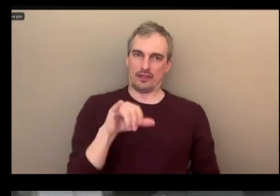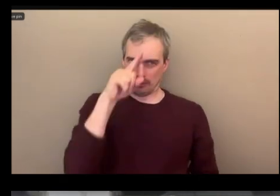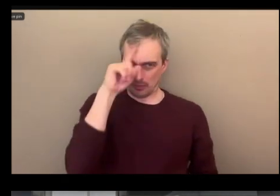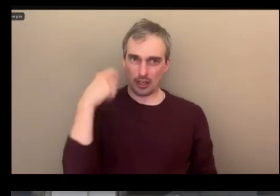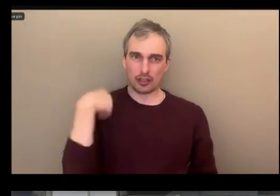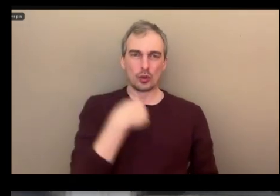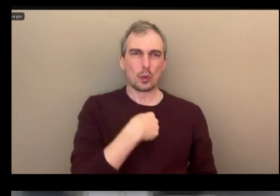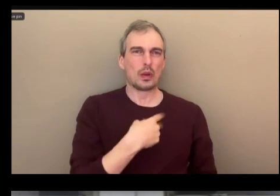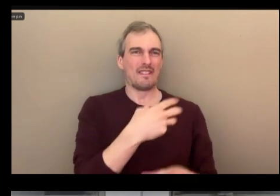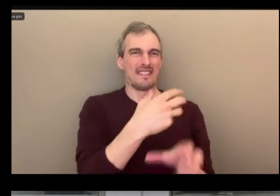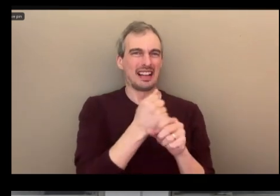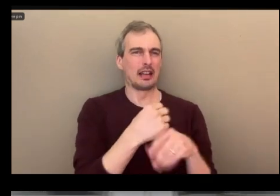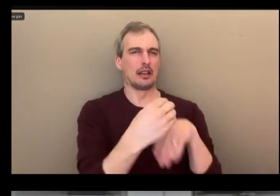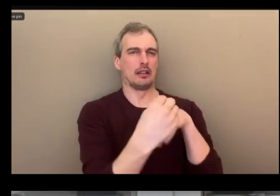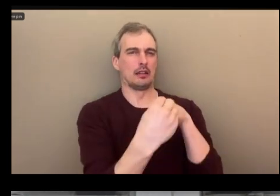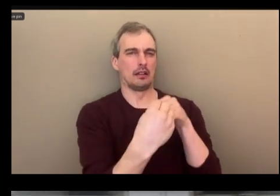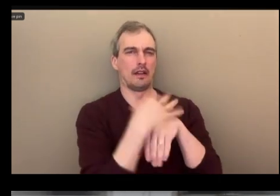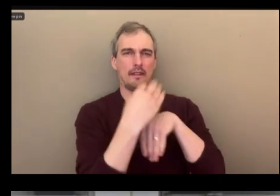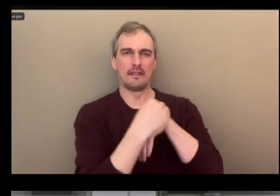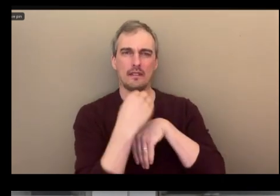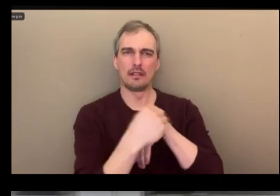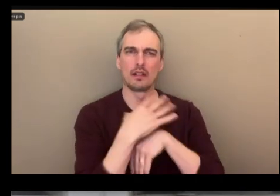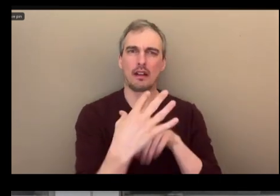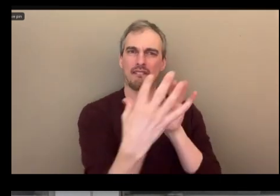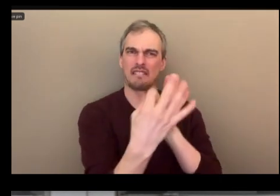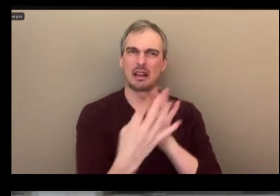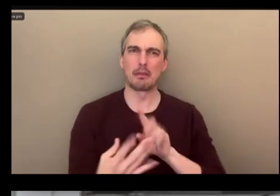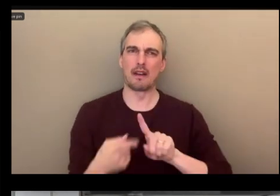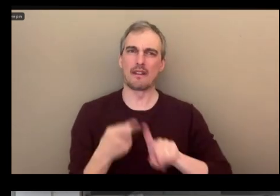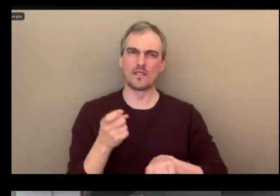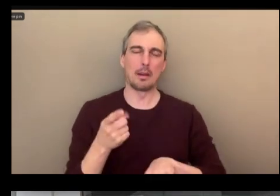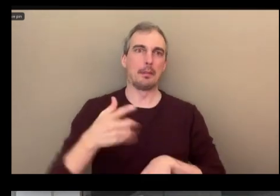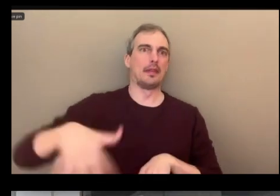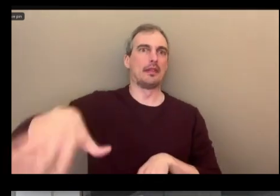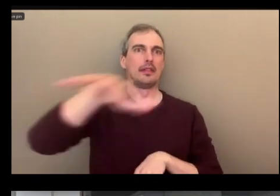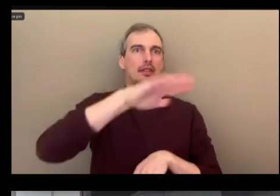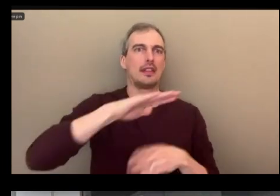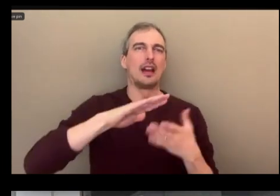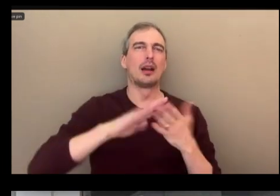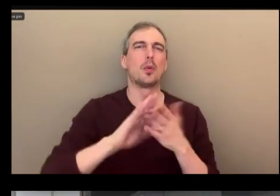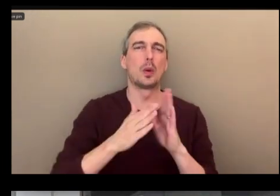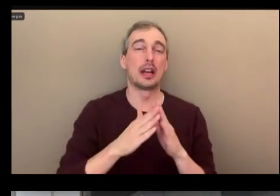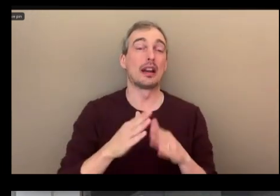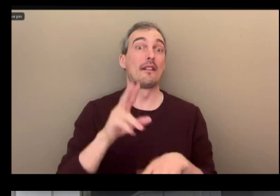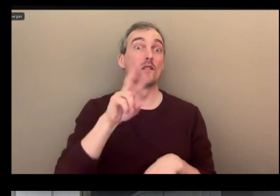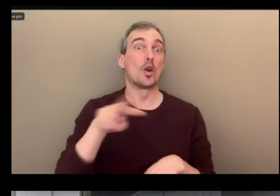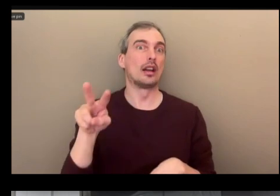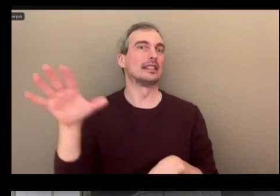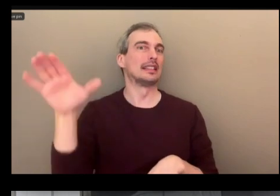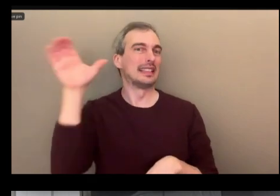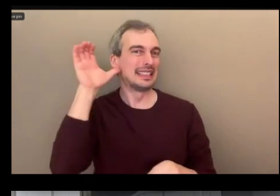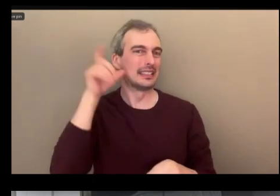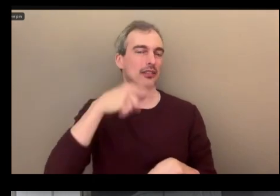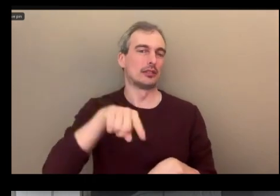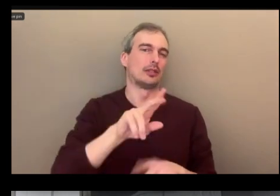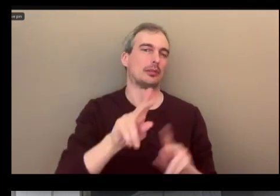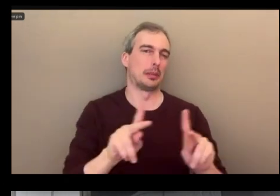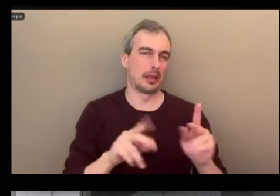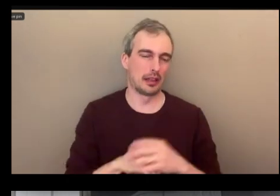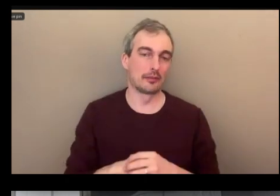As I previously mentioned, you know, our theme this year has been All In Together. And the next couple slides I'm gonna really talk about Verizon and